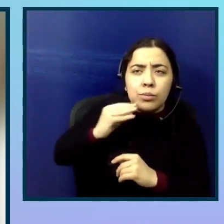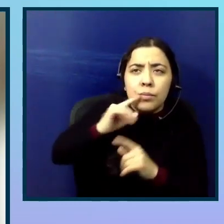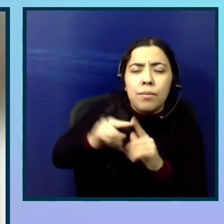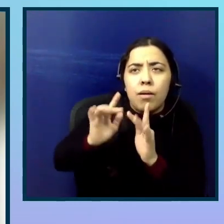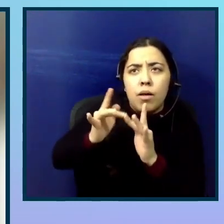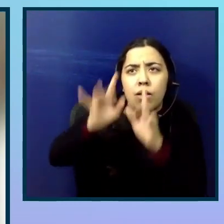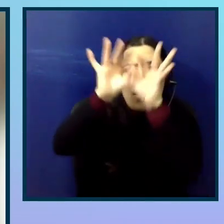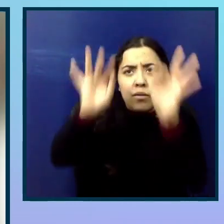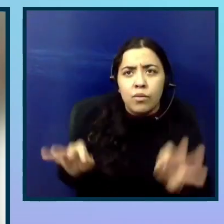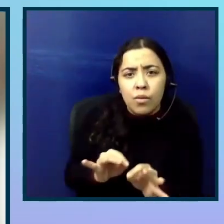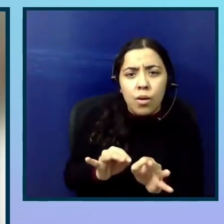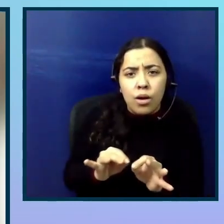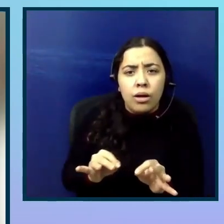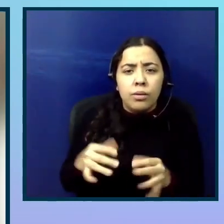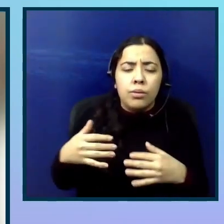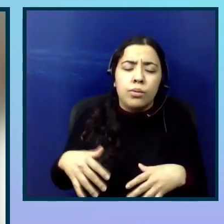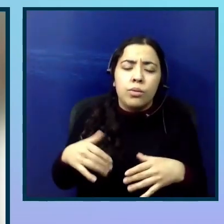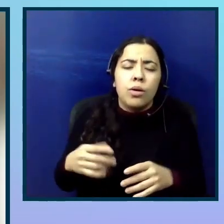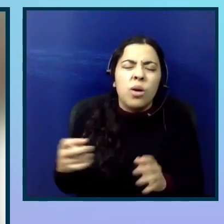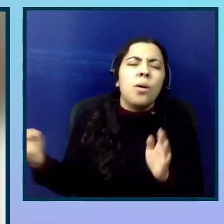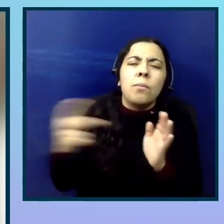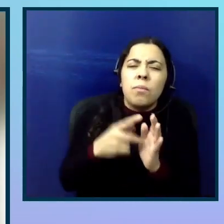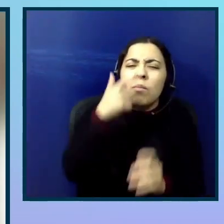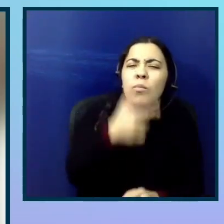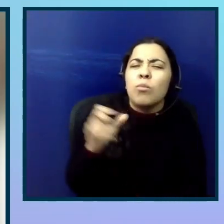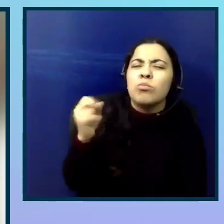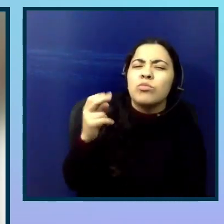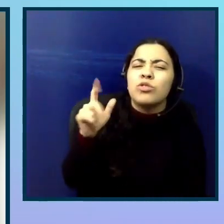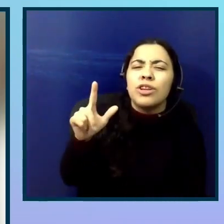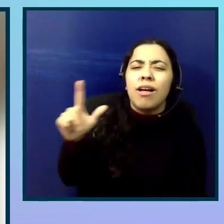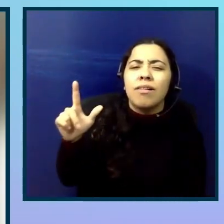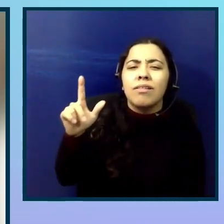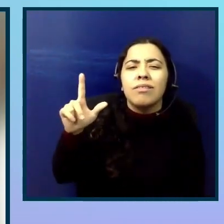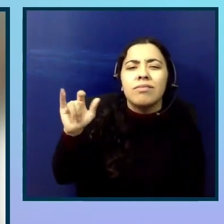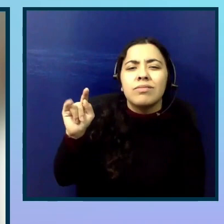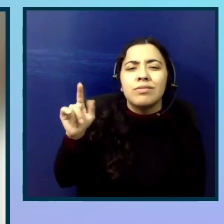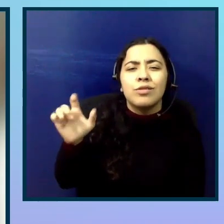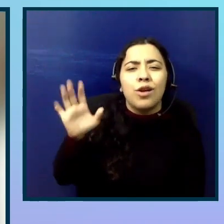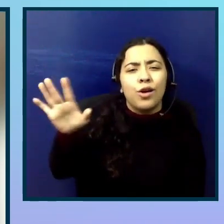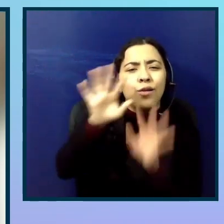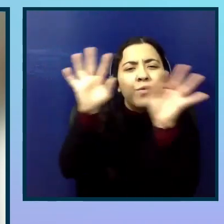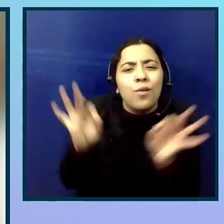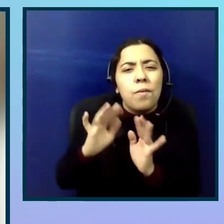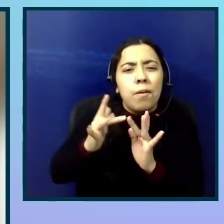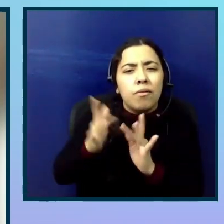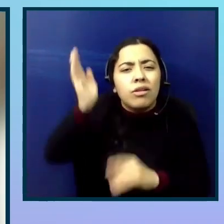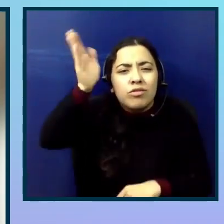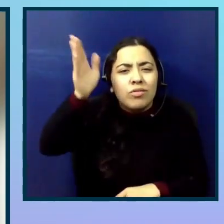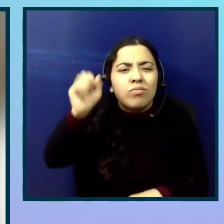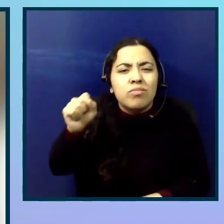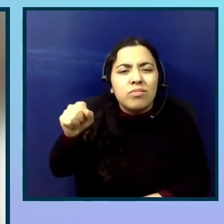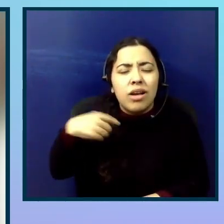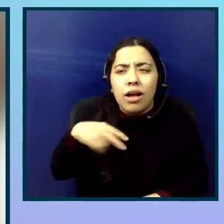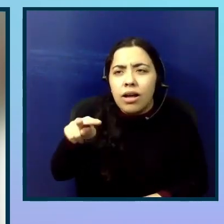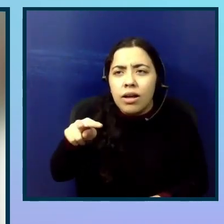or any of them, it was a brilliant session. I loved some of the things she said and I wished, you know, and I wanna come out of the thinking.